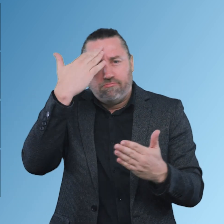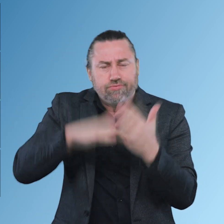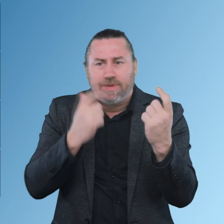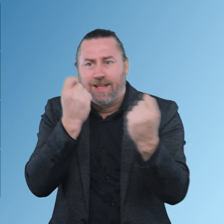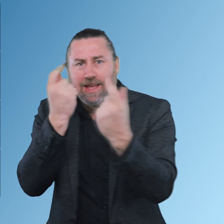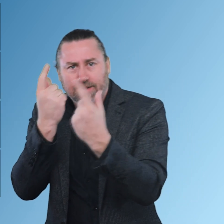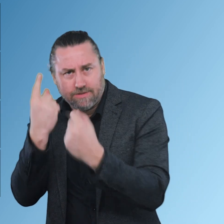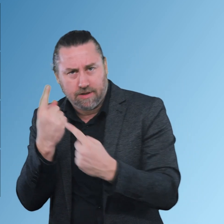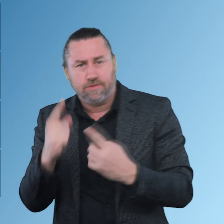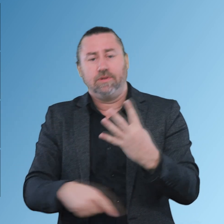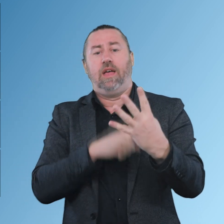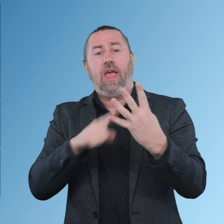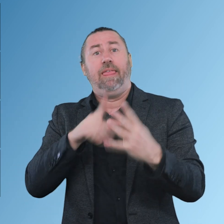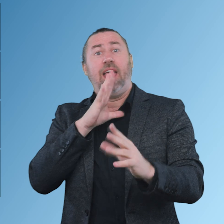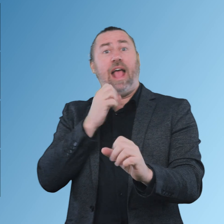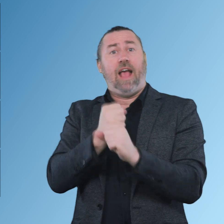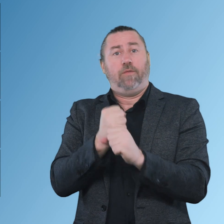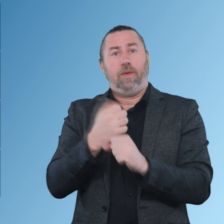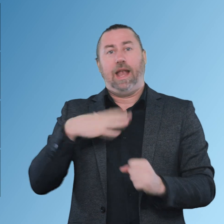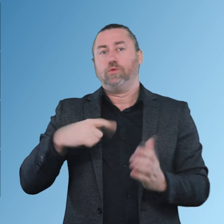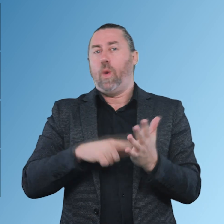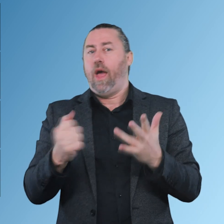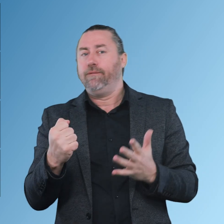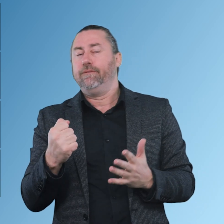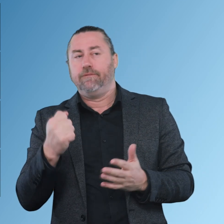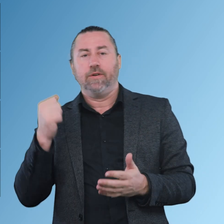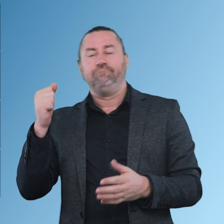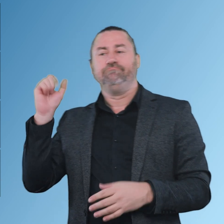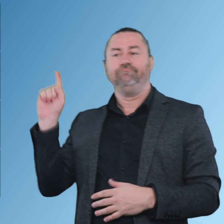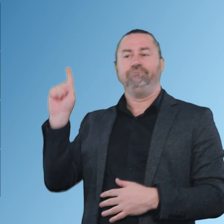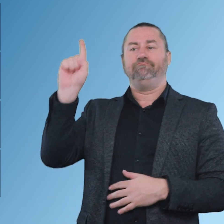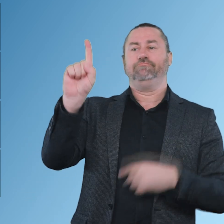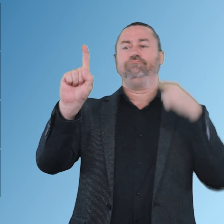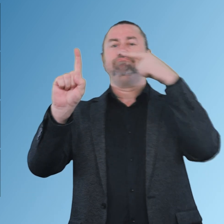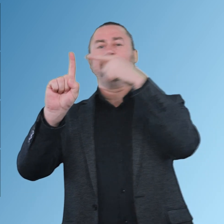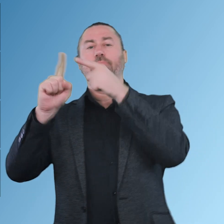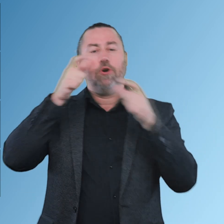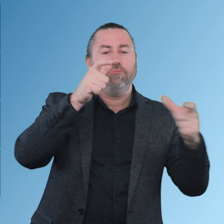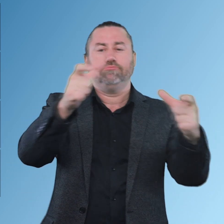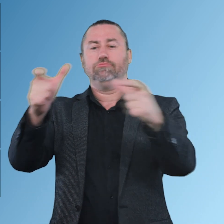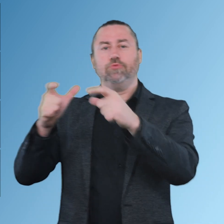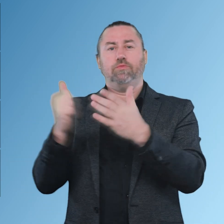That governments establish a mechanism for independent, government- funded oversight of the interpreting industry.